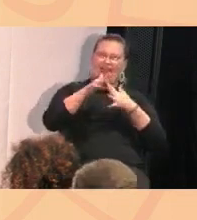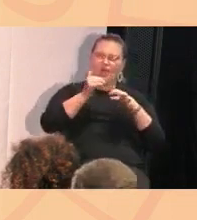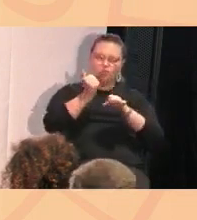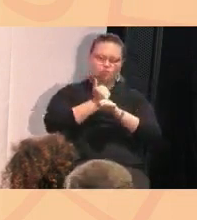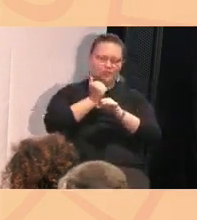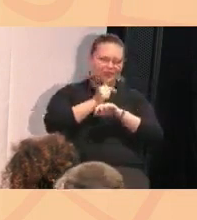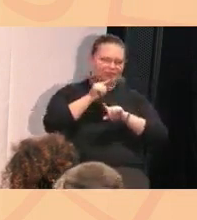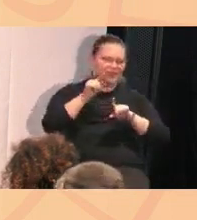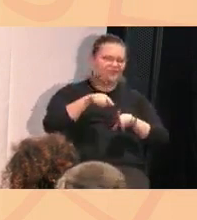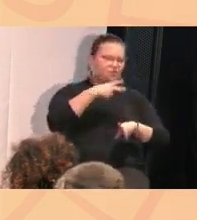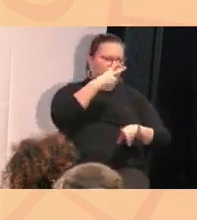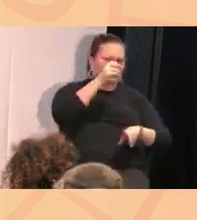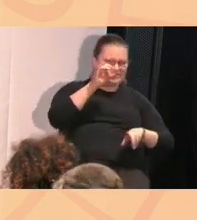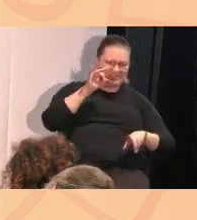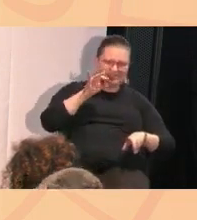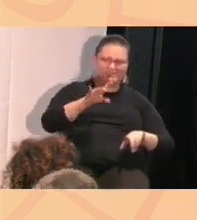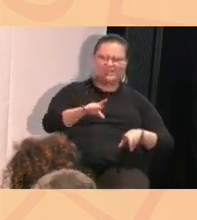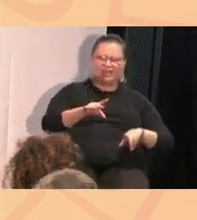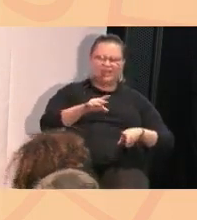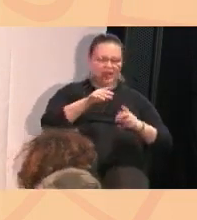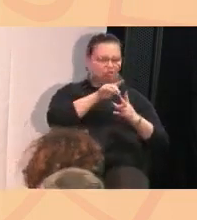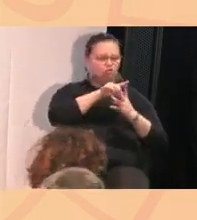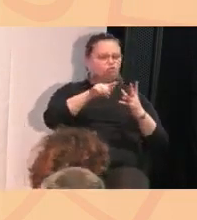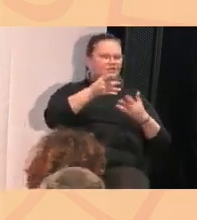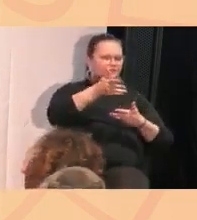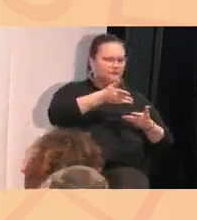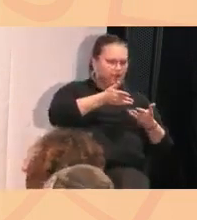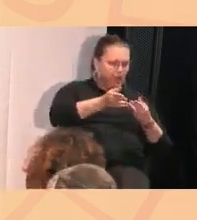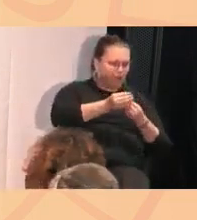along the side of the road between Hobart and Launceston was